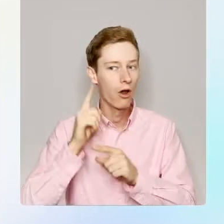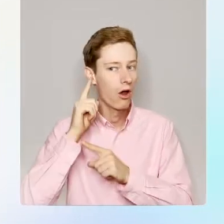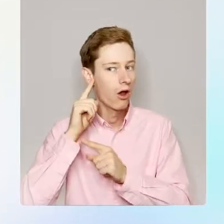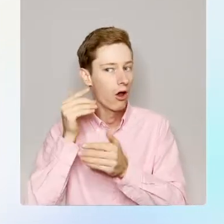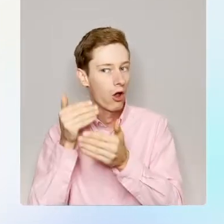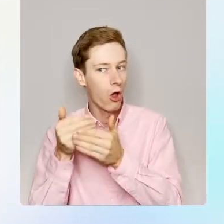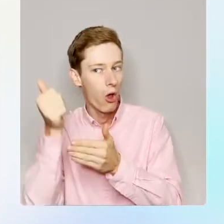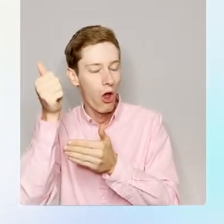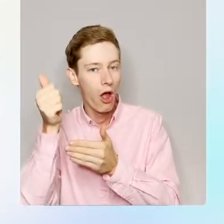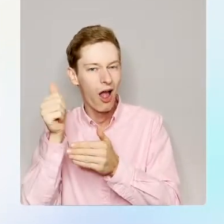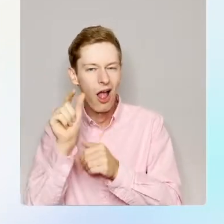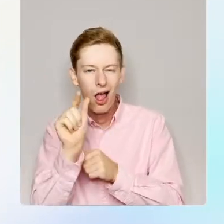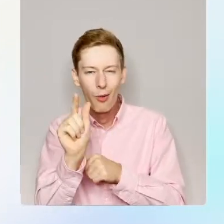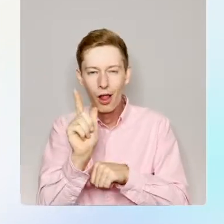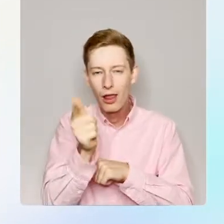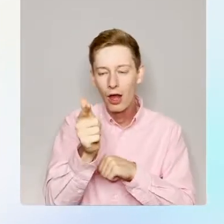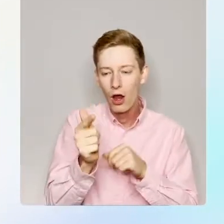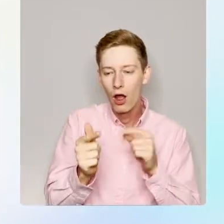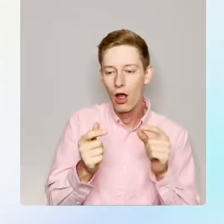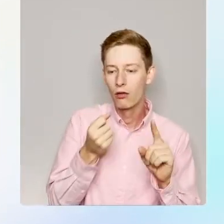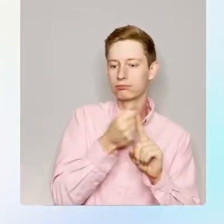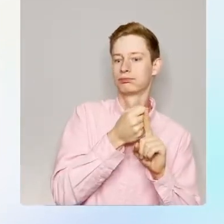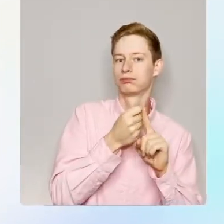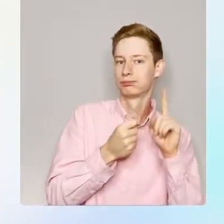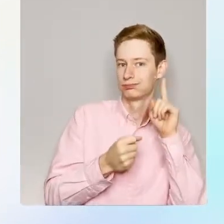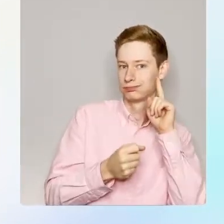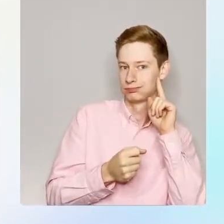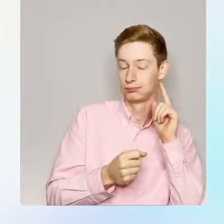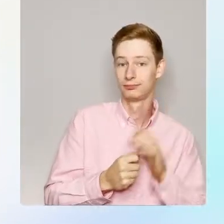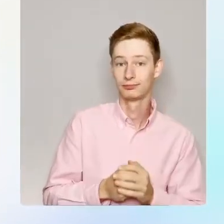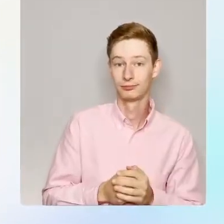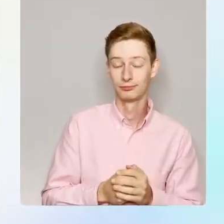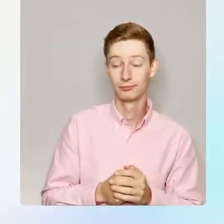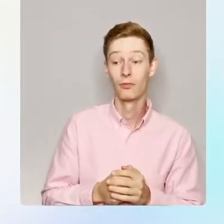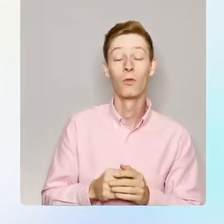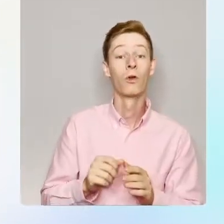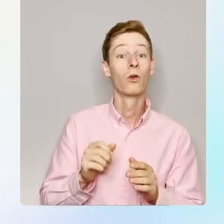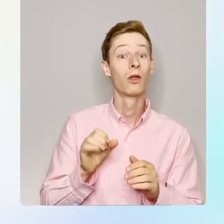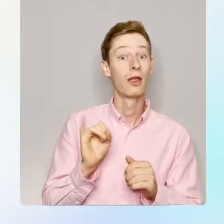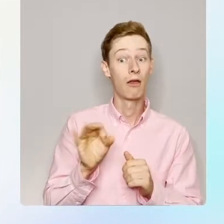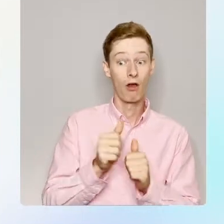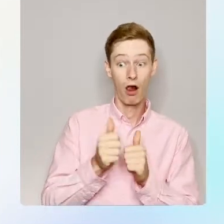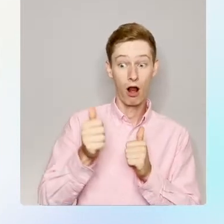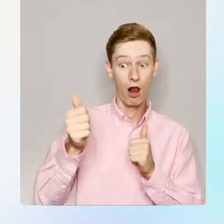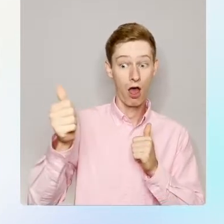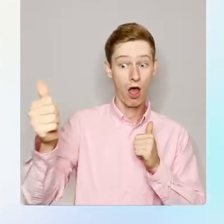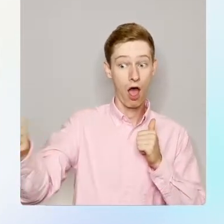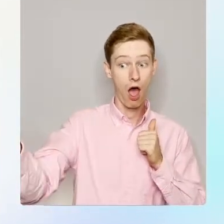and then slightly later in the ear that's further away. Sound waves also get quieter with distance,